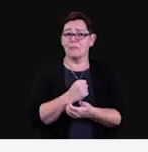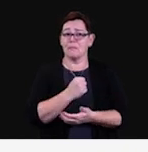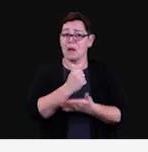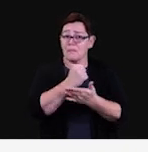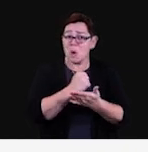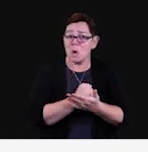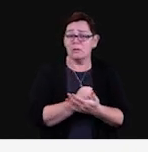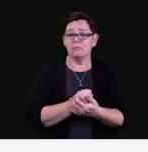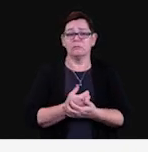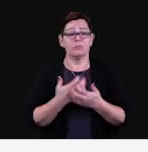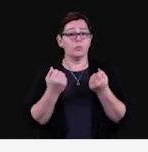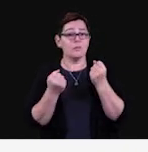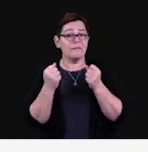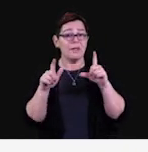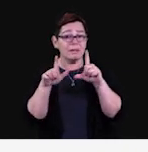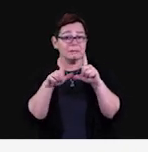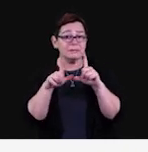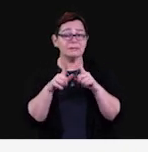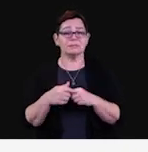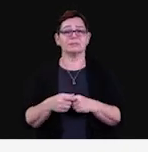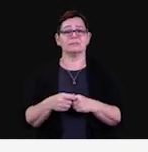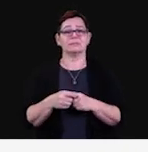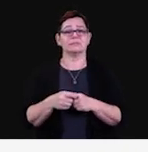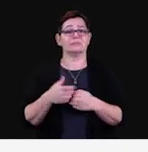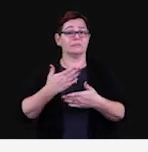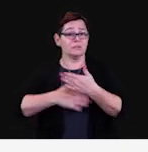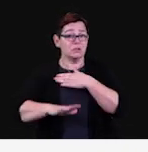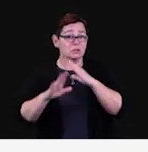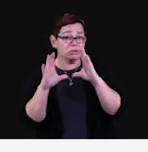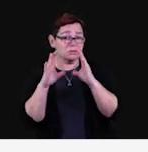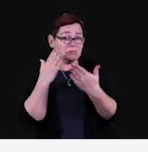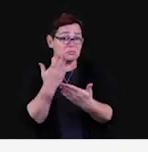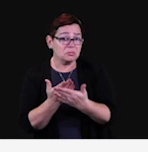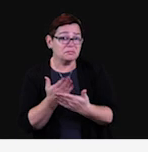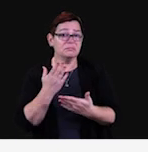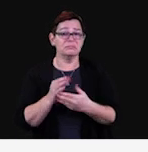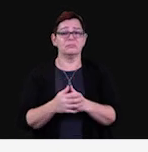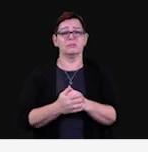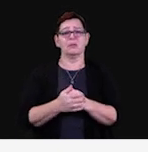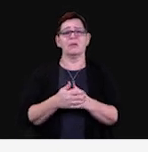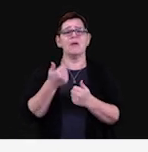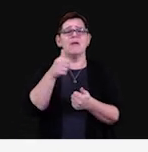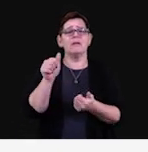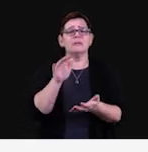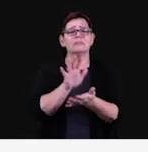any document issued by Immigration, Refugees and Citizenship Canada such as